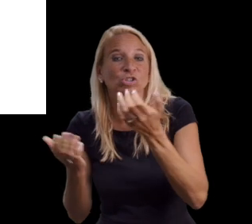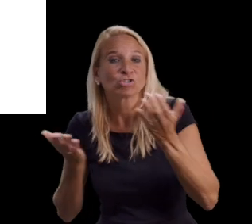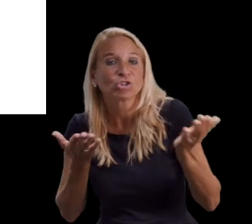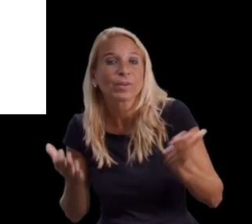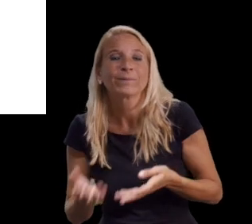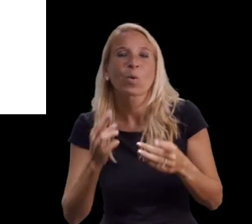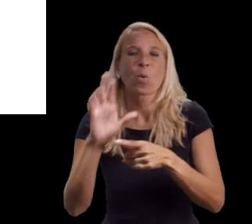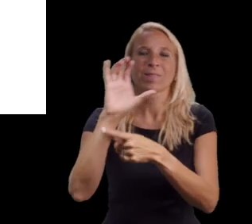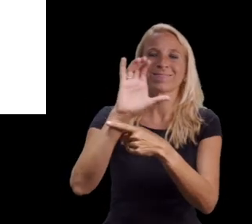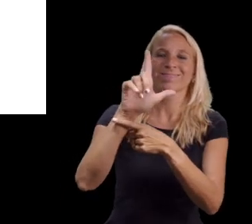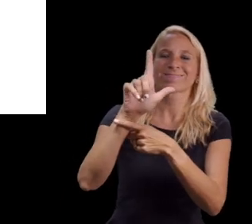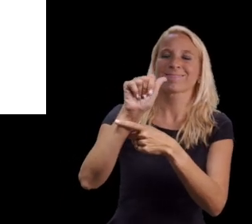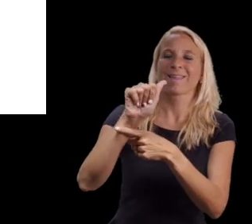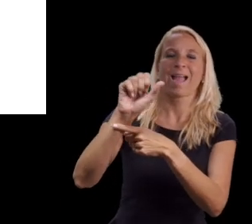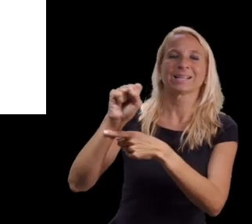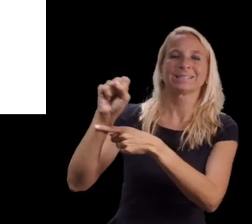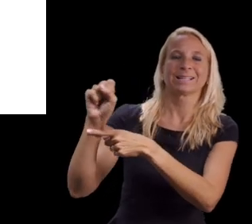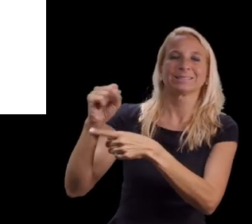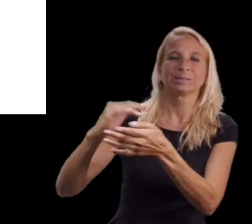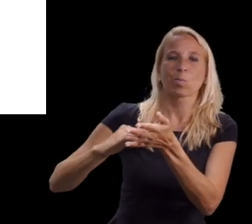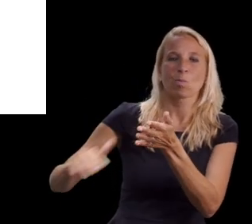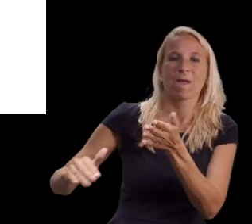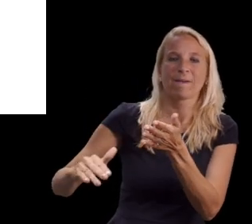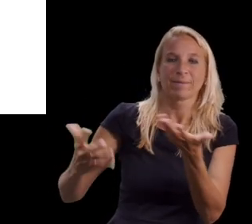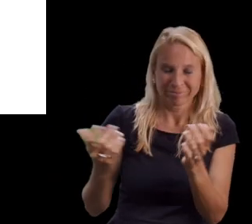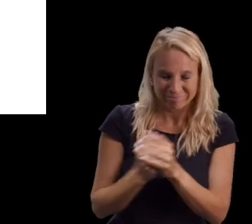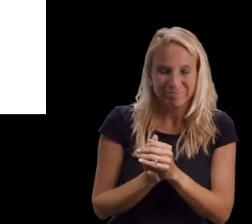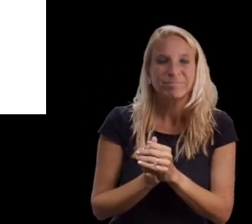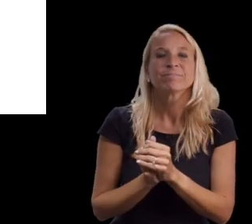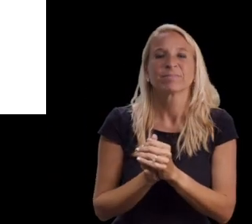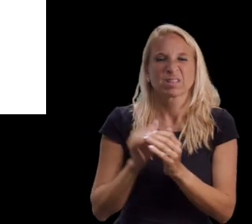and Support Services, or the CLASS waiver.